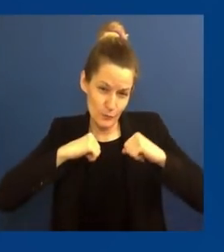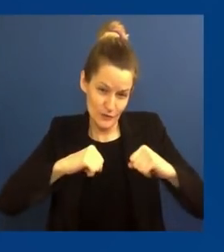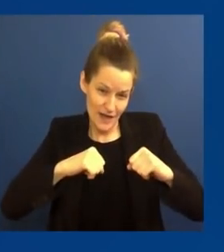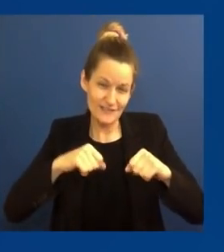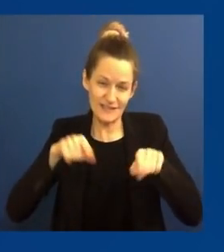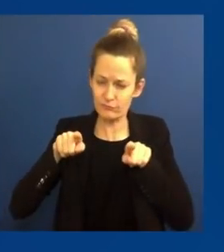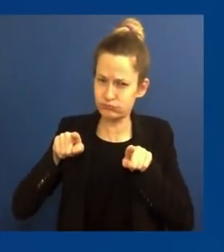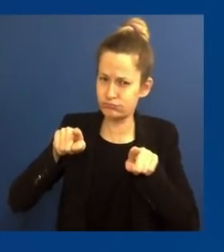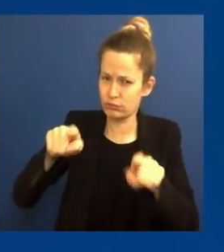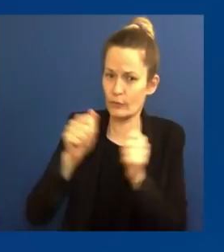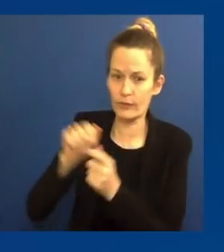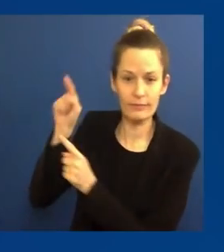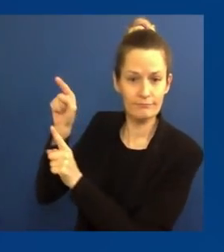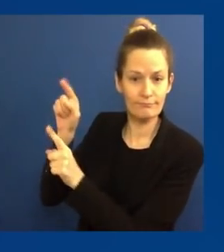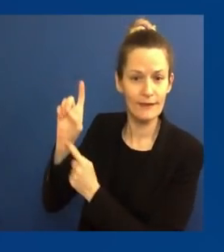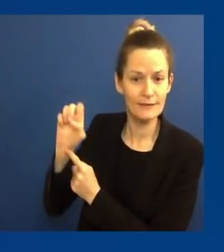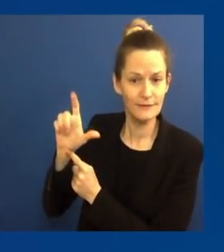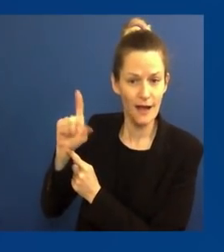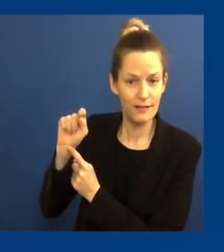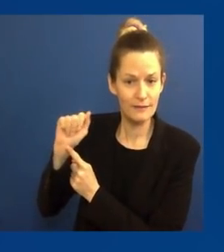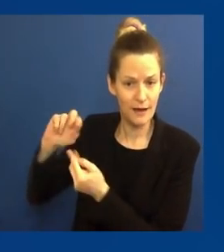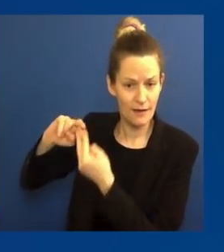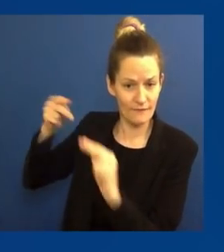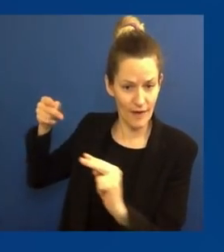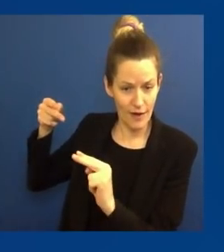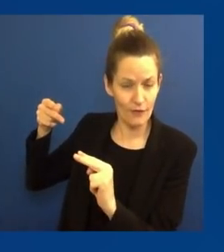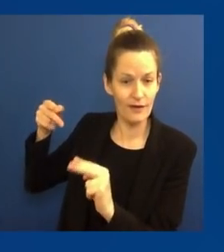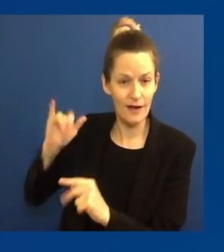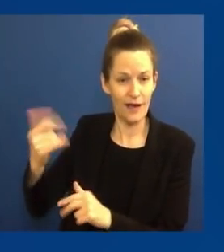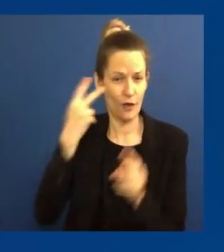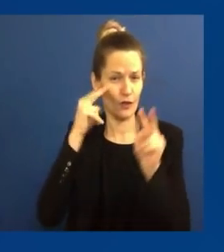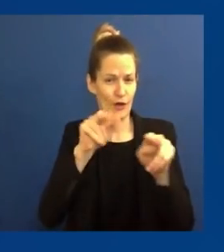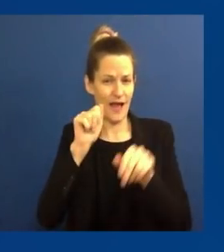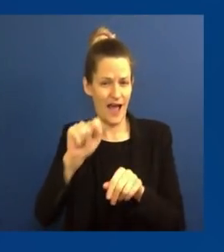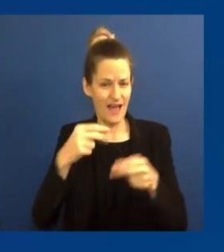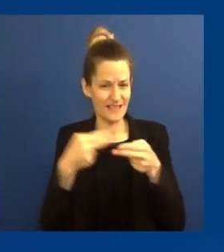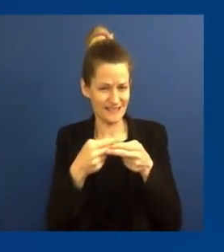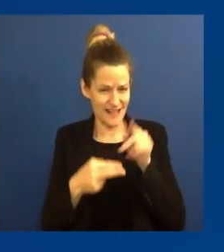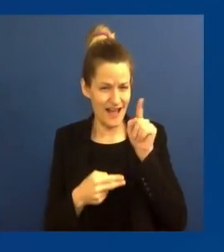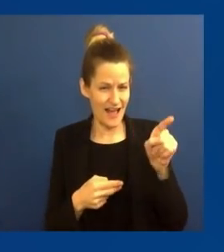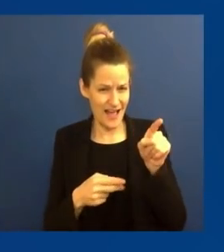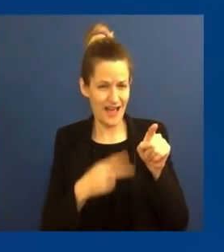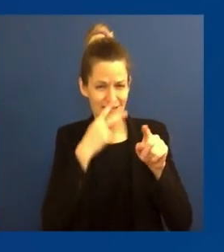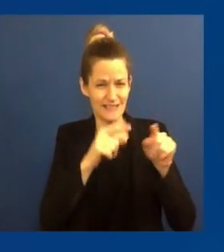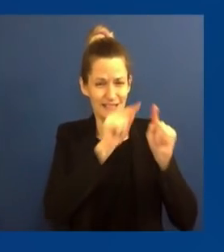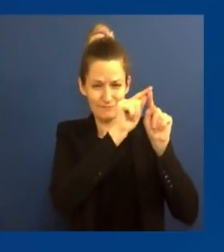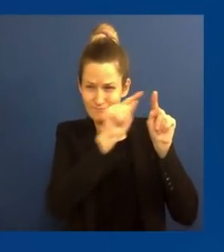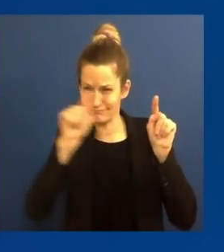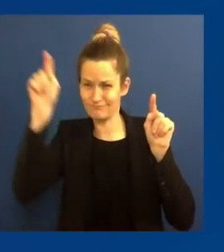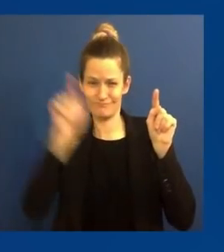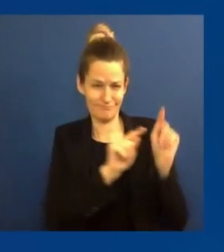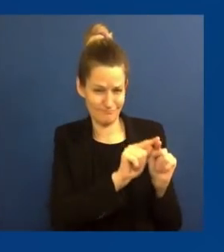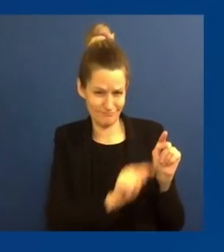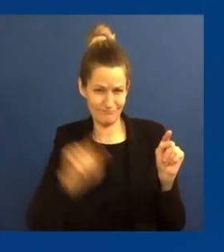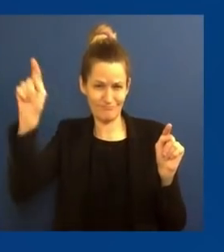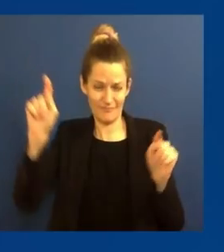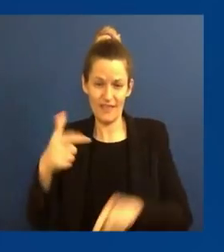The next slide shows vaccine effectiveness against hospitalizations, both with the Delta variant -- again, the blue line --